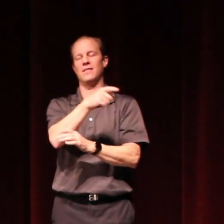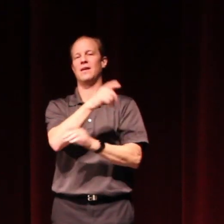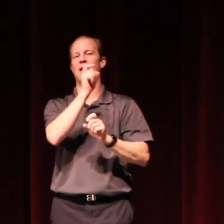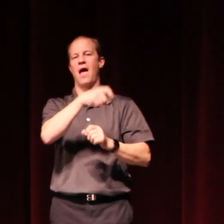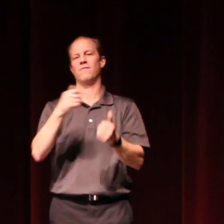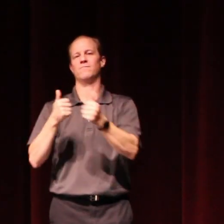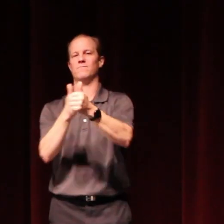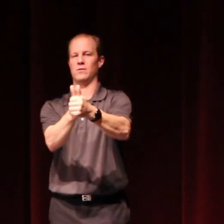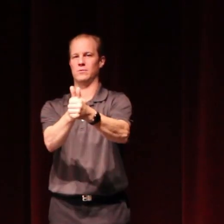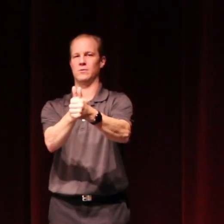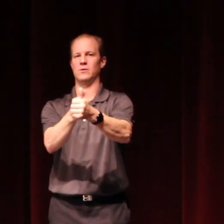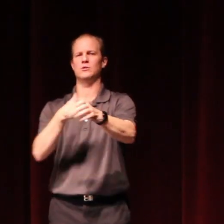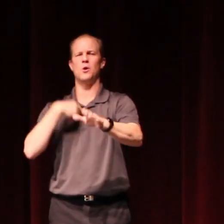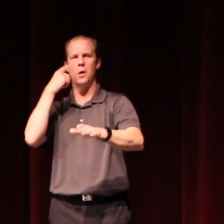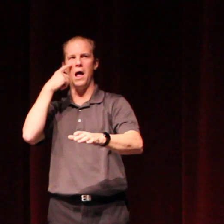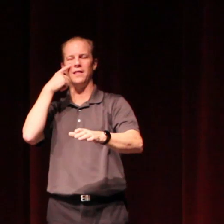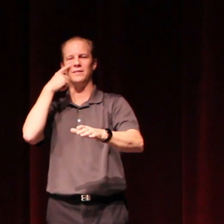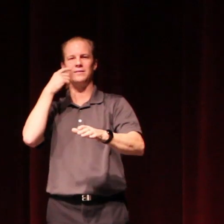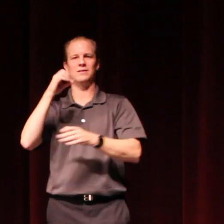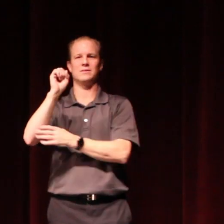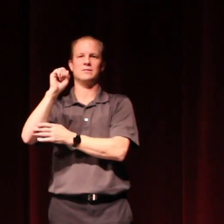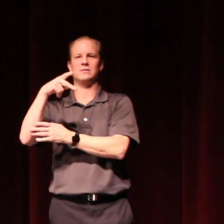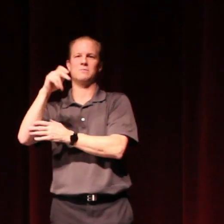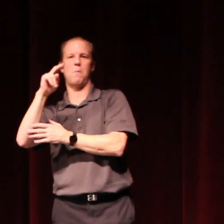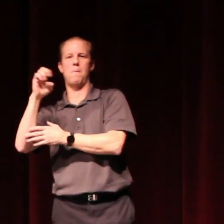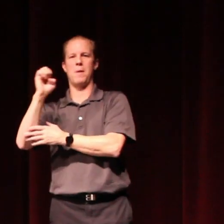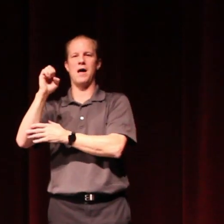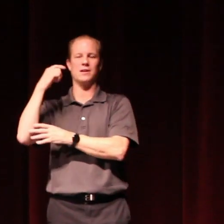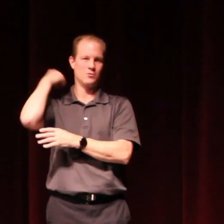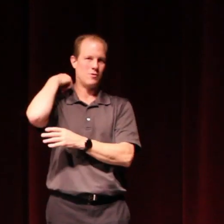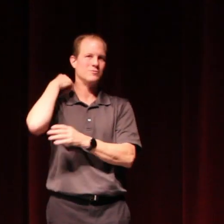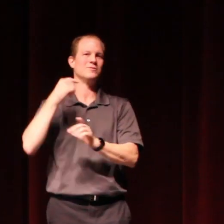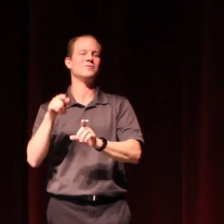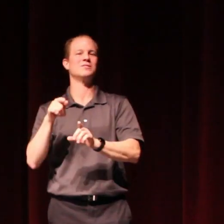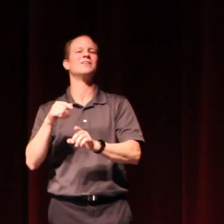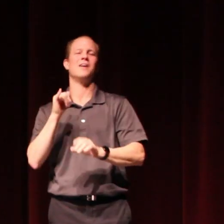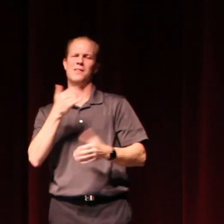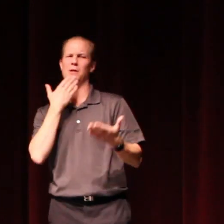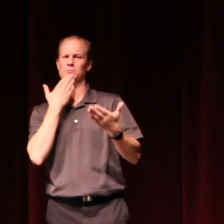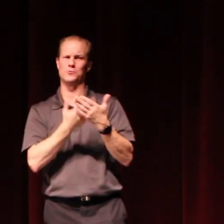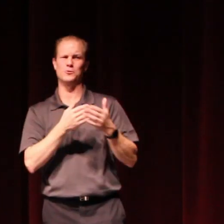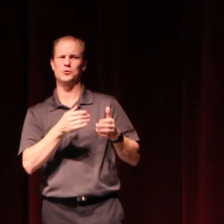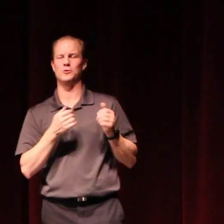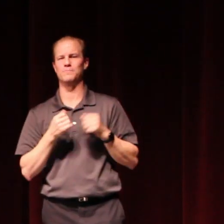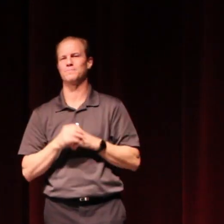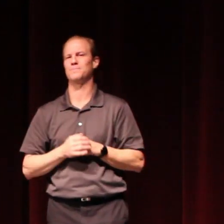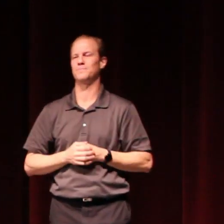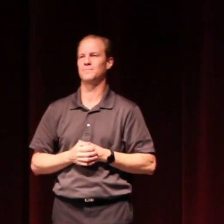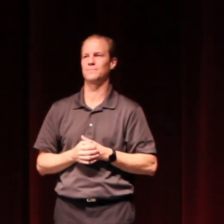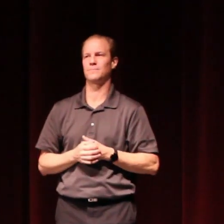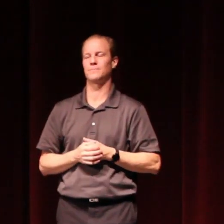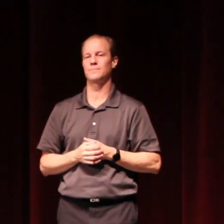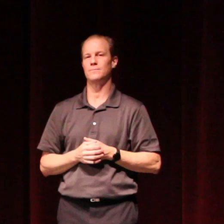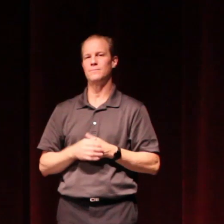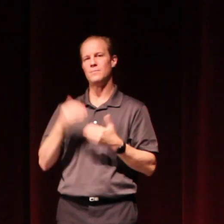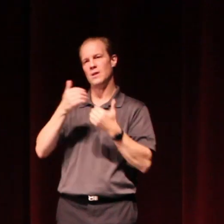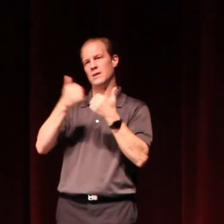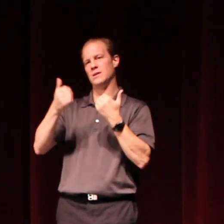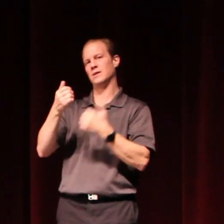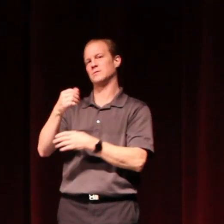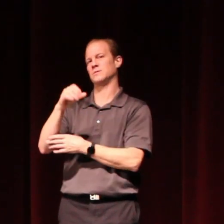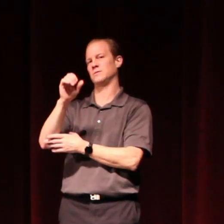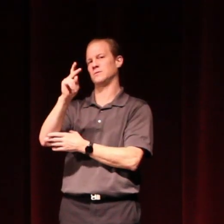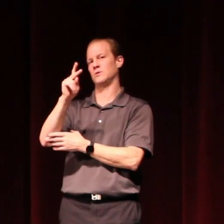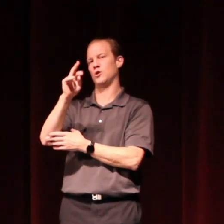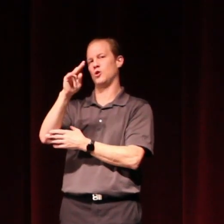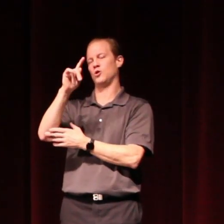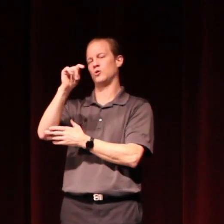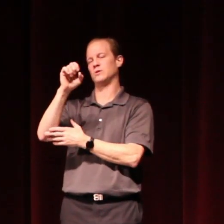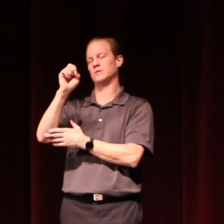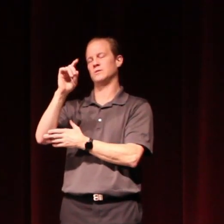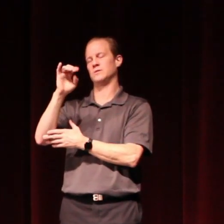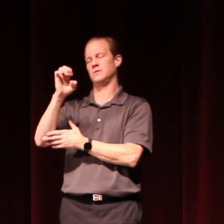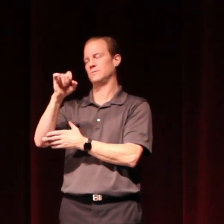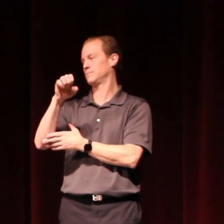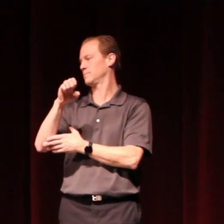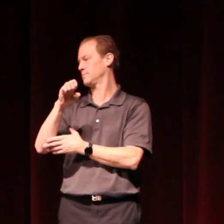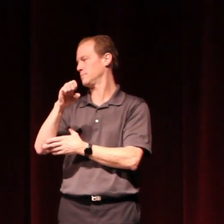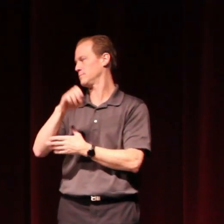backbone reference was really solid. Next is Kristy Svatek-Whitson.